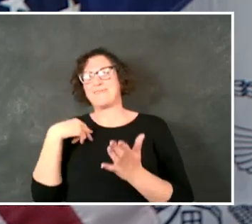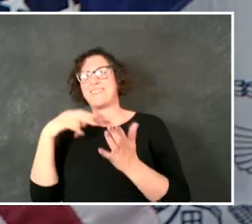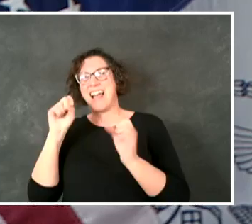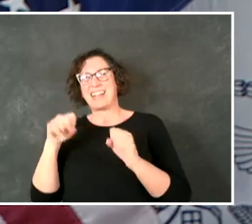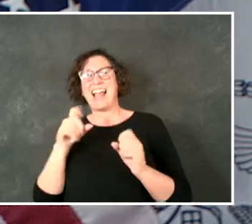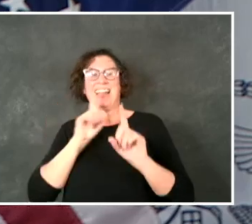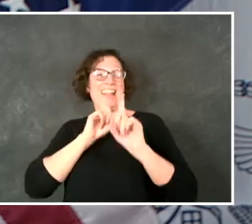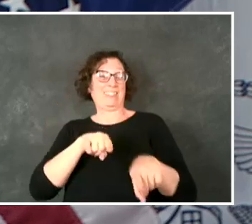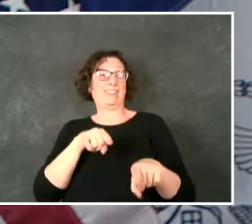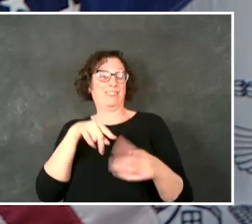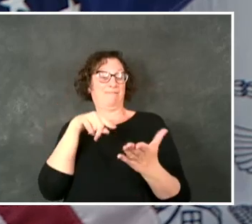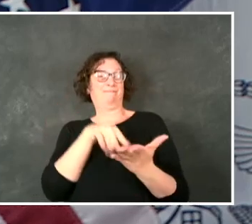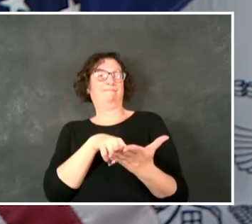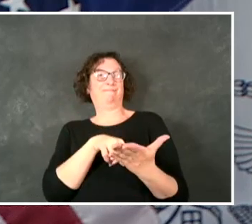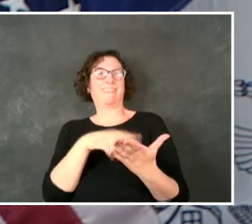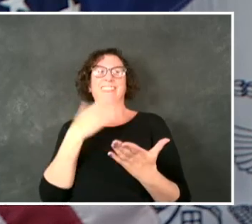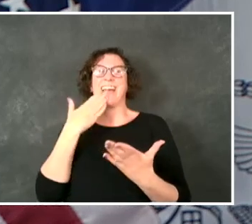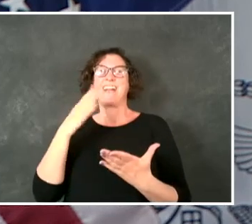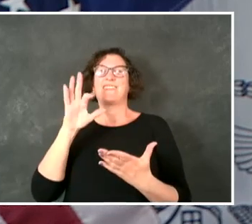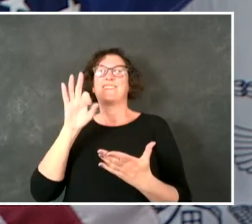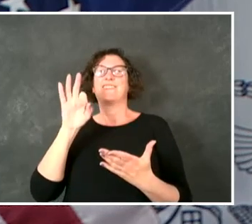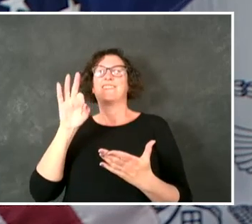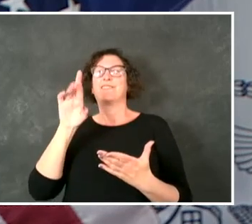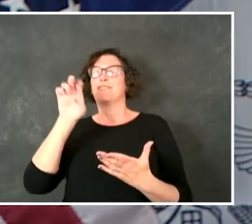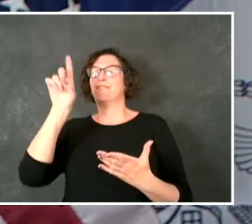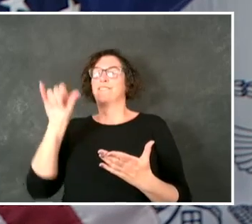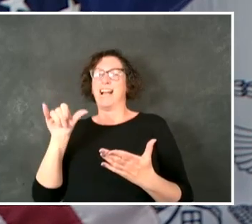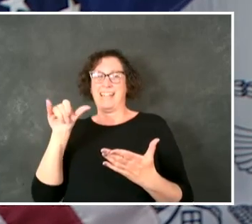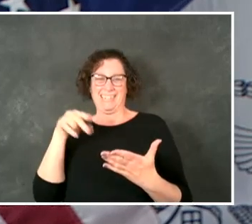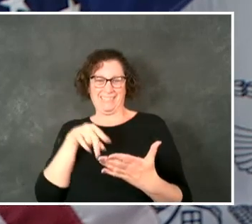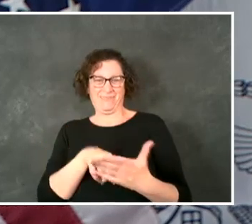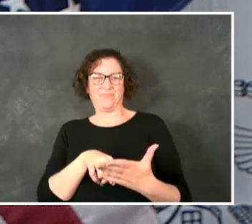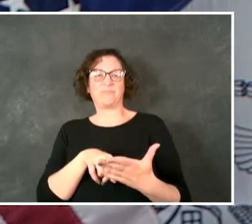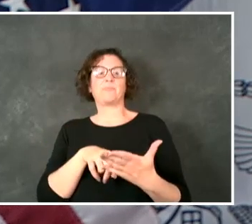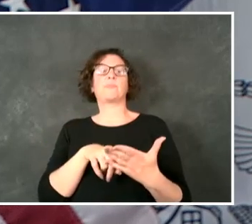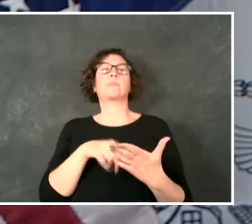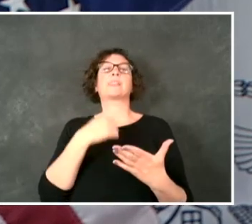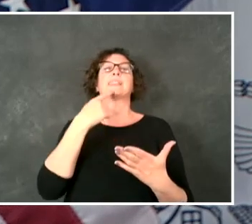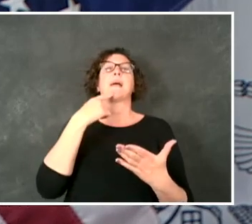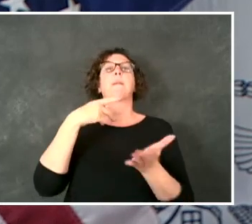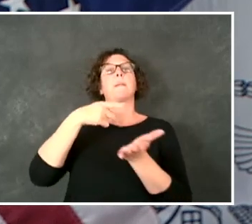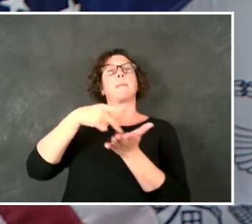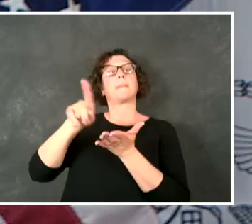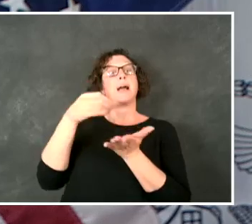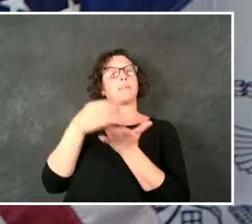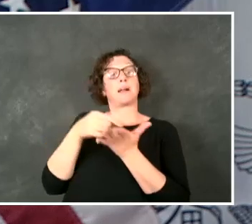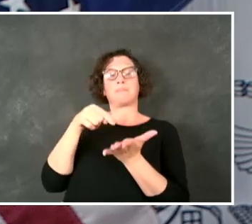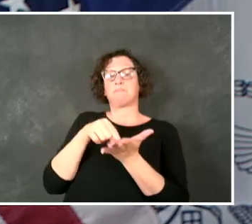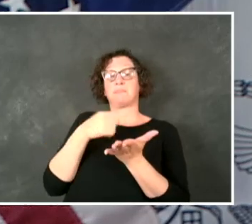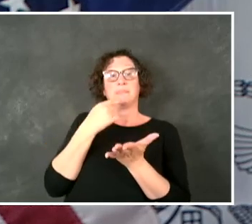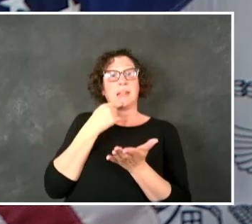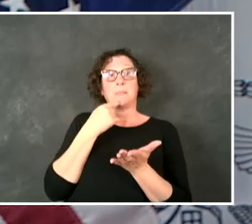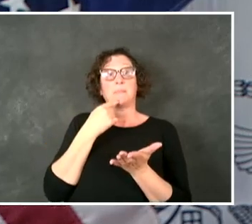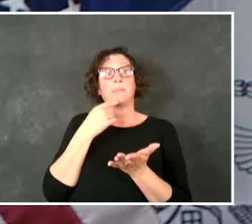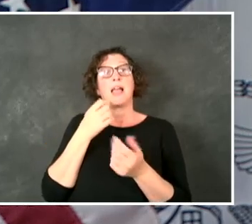I'VE BEEN HANDED A NOTE. I GUESS I CAN ANSWER THIS BECAUSE I'VE BEEN HANDED A NOTE.